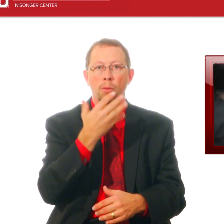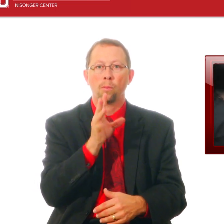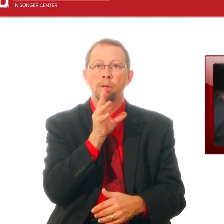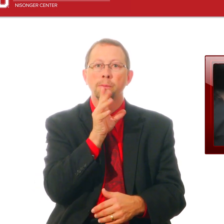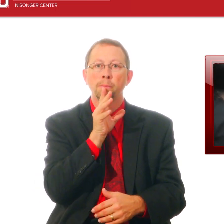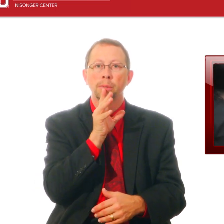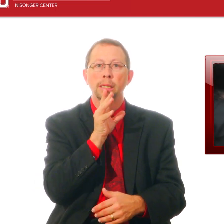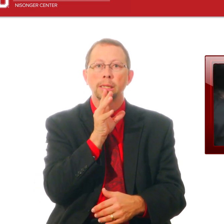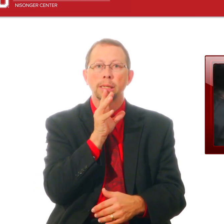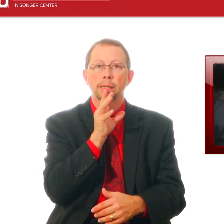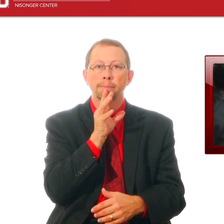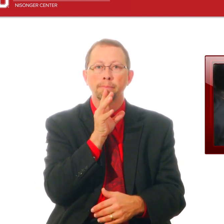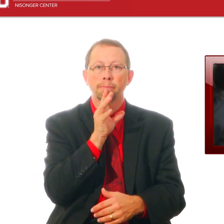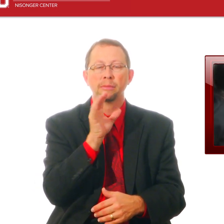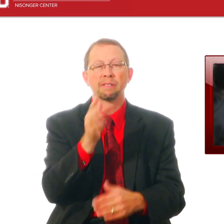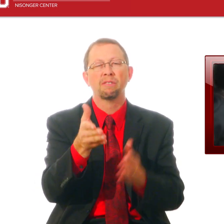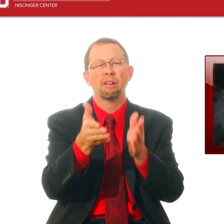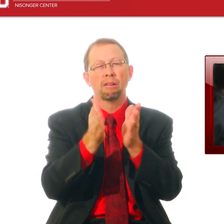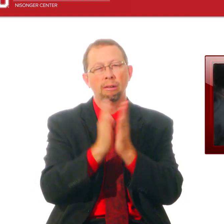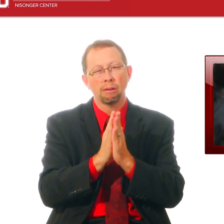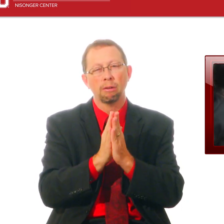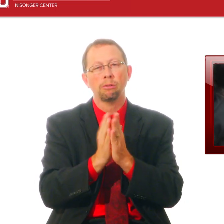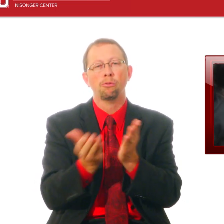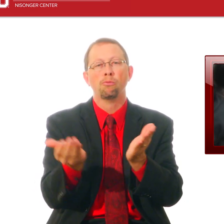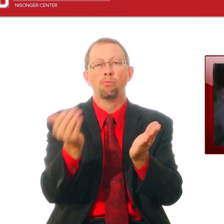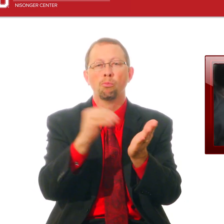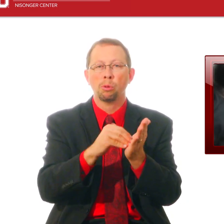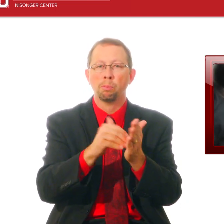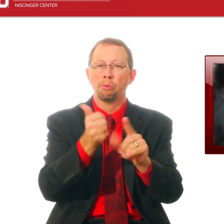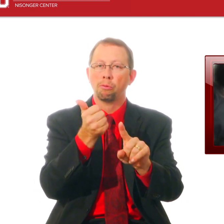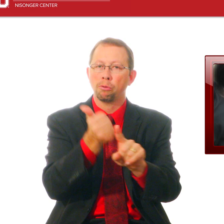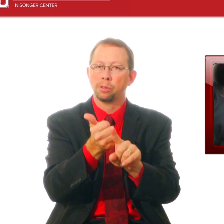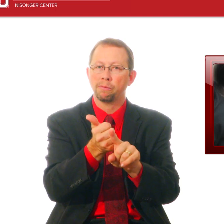away from your mouth while speaking.